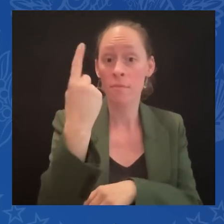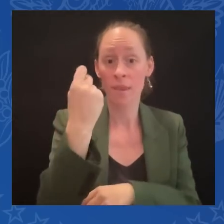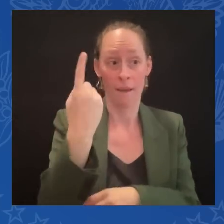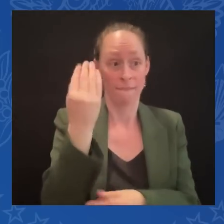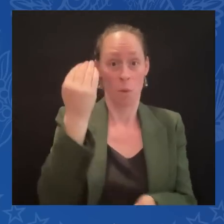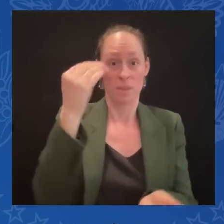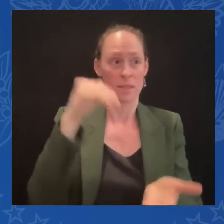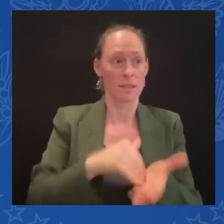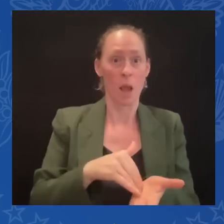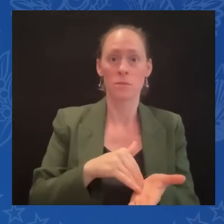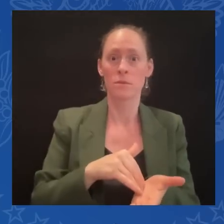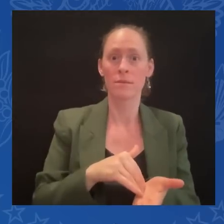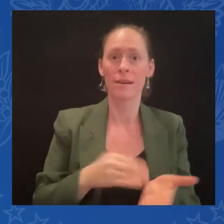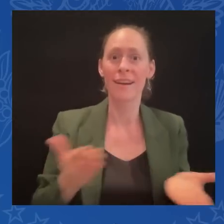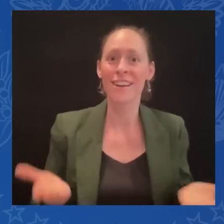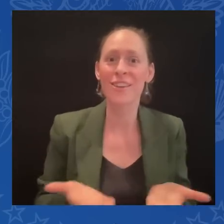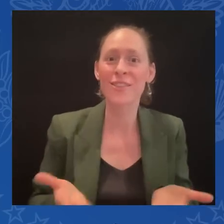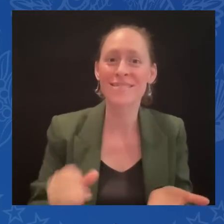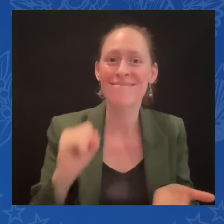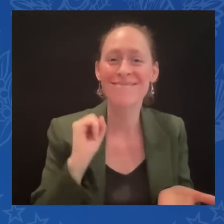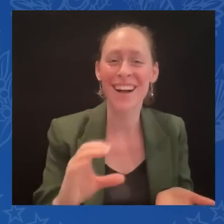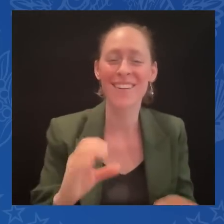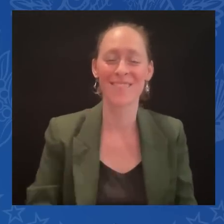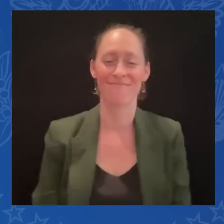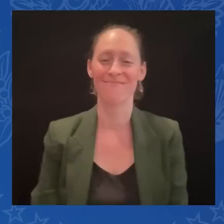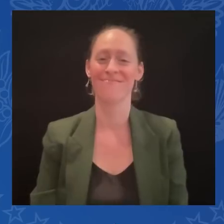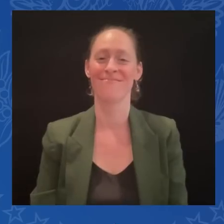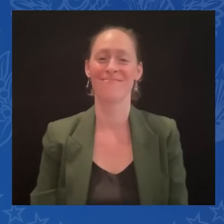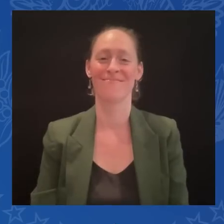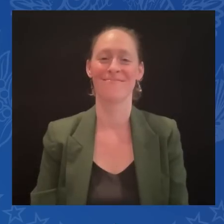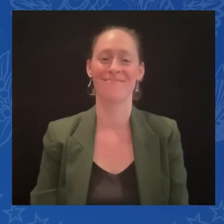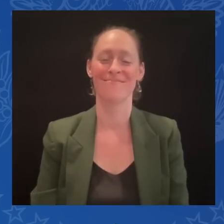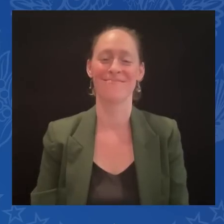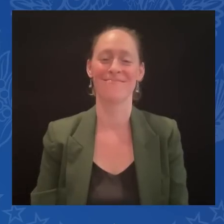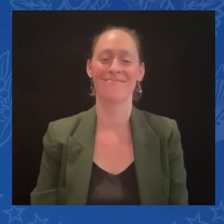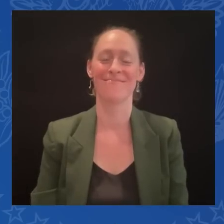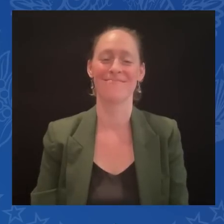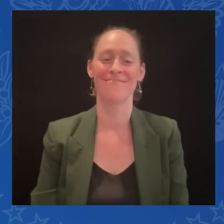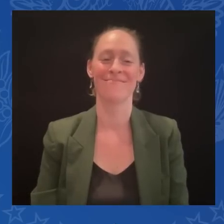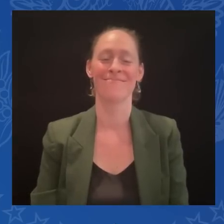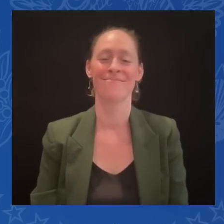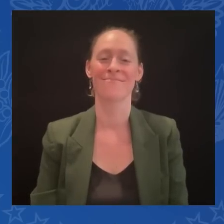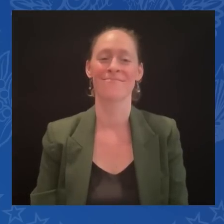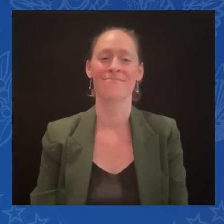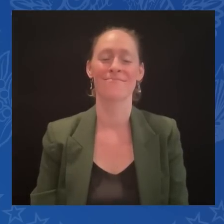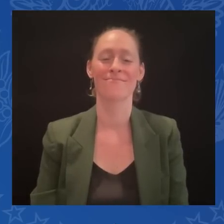And again, that's more -- that's more in two years than was created in four years in any other administration.